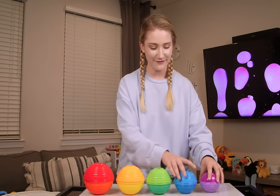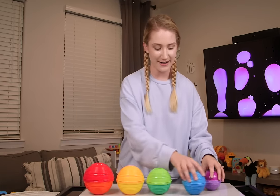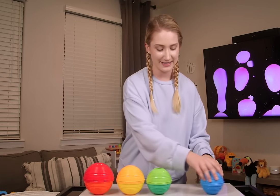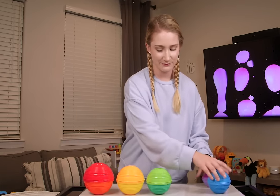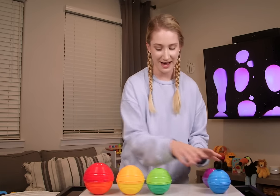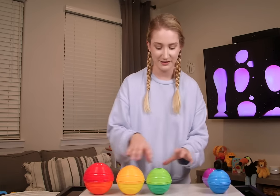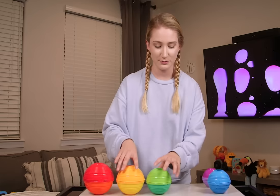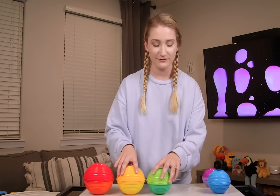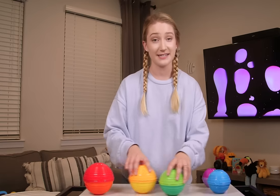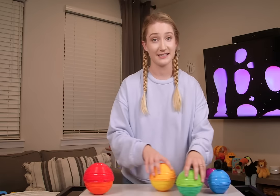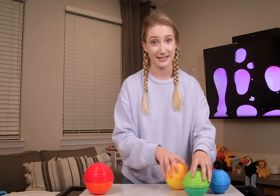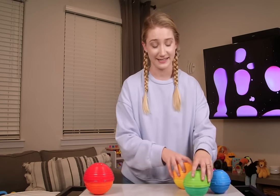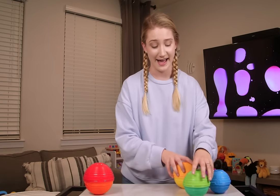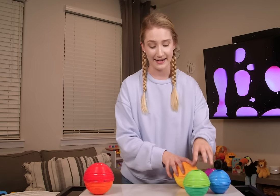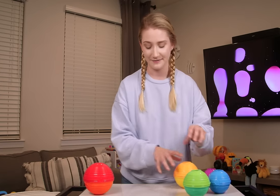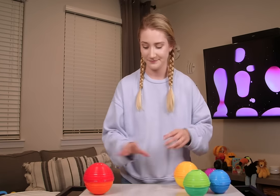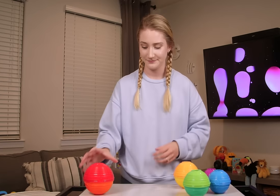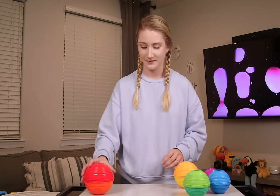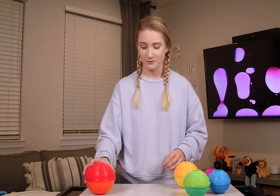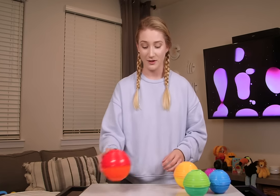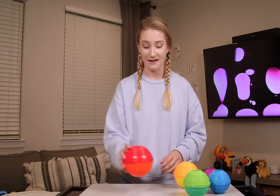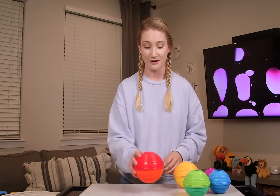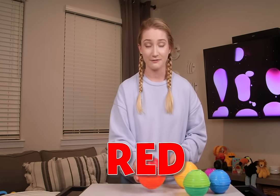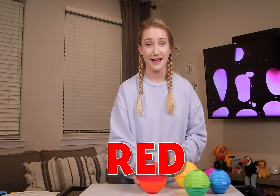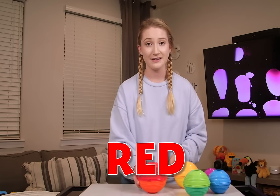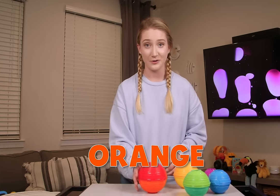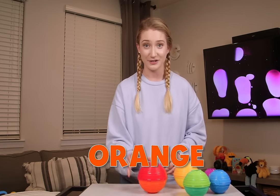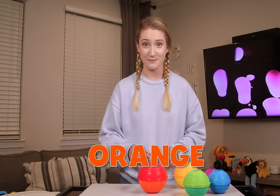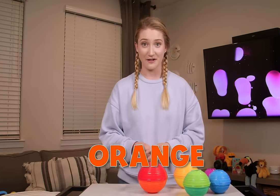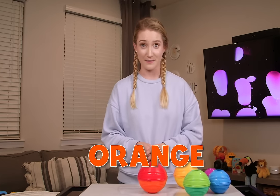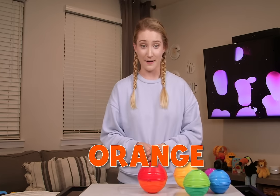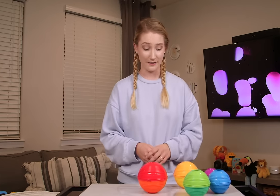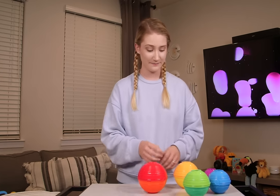First, we'll have to move these to the side. We'll have our red and orange ball on the bottom.